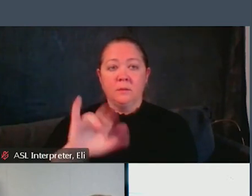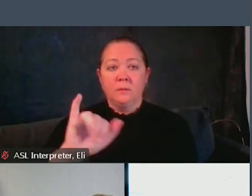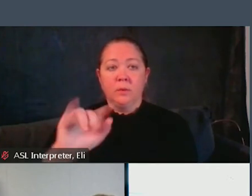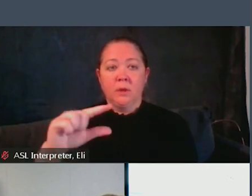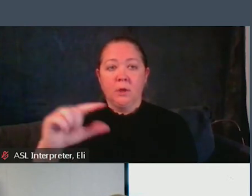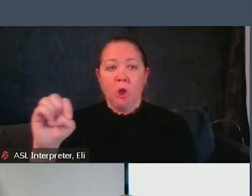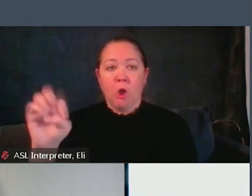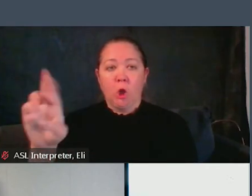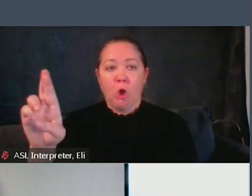McKayla maze,